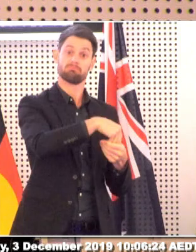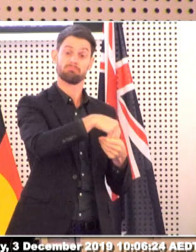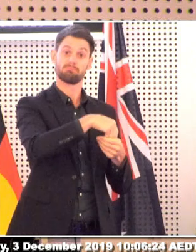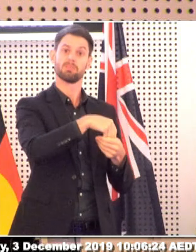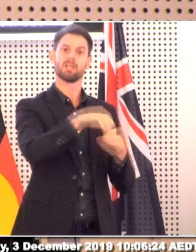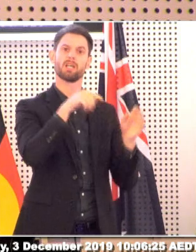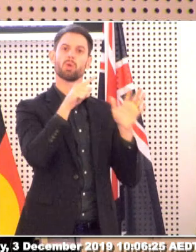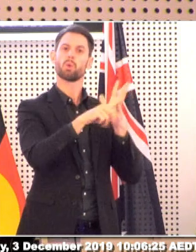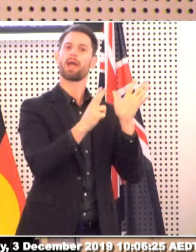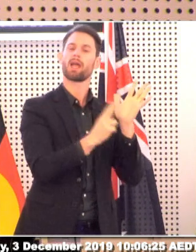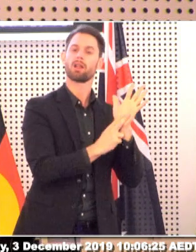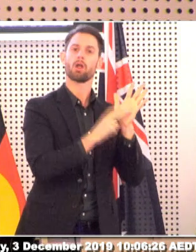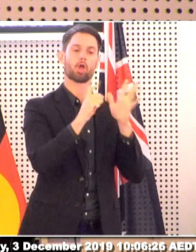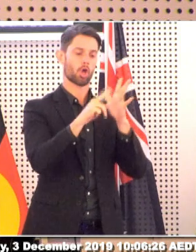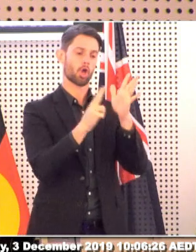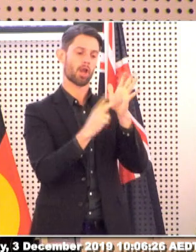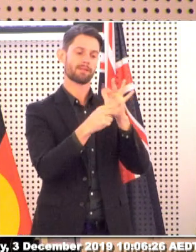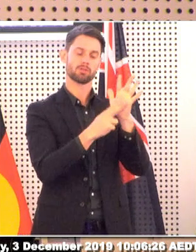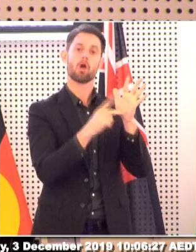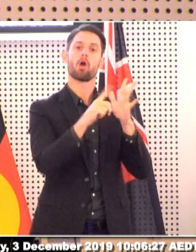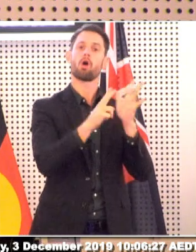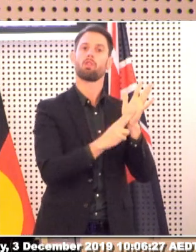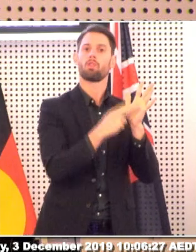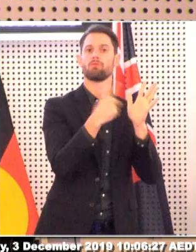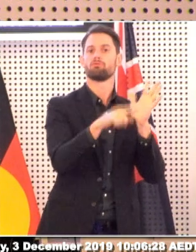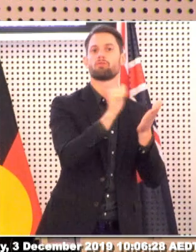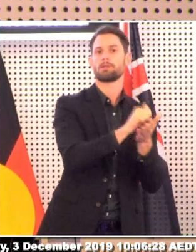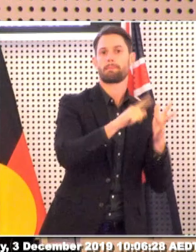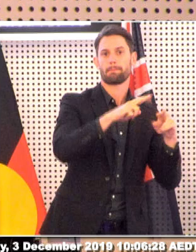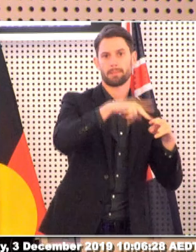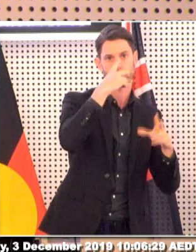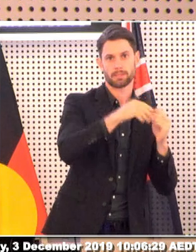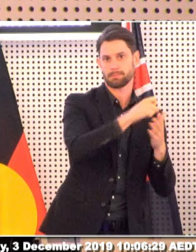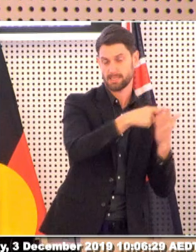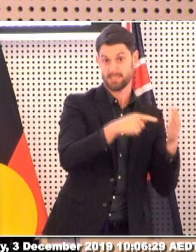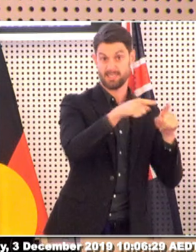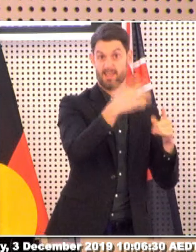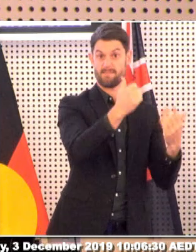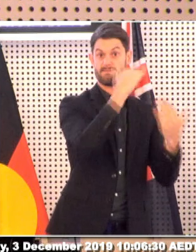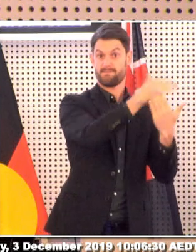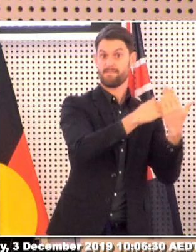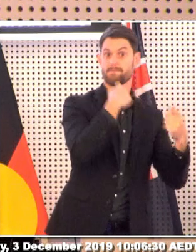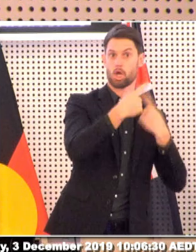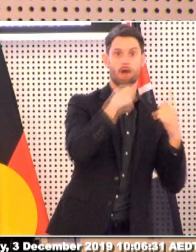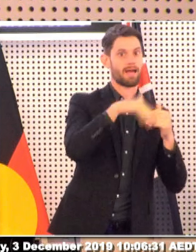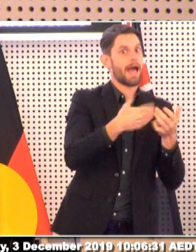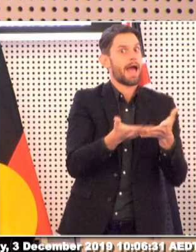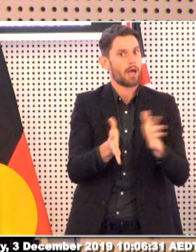Disabilities. The importance of leadership by and participation of disabled people in